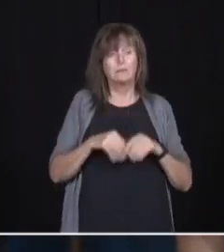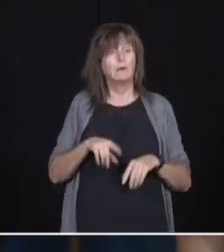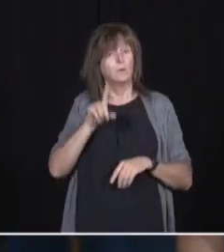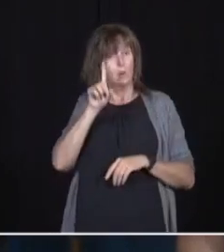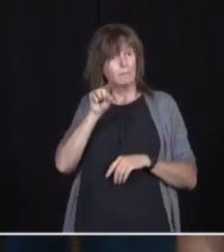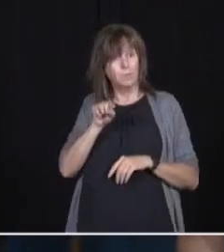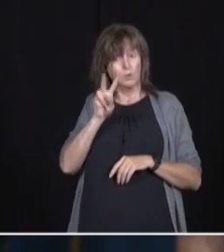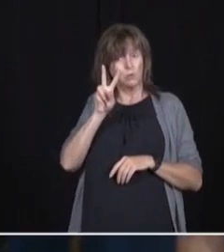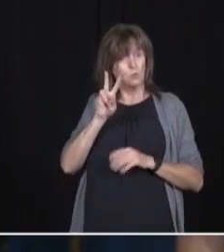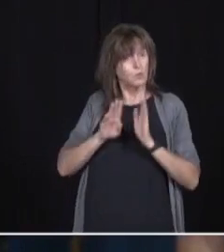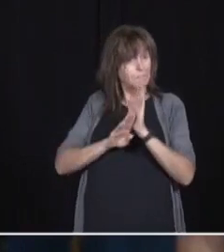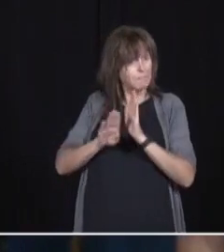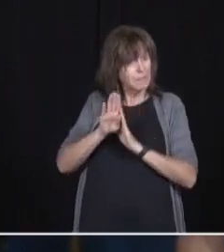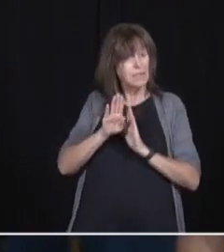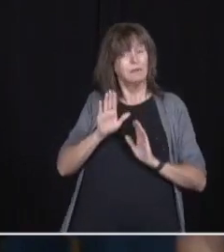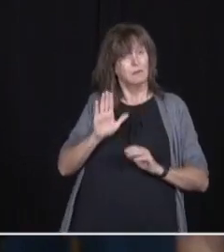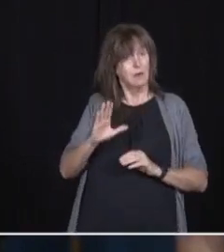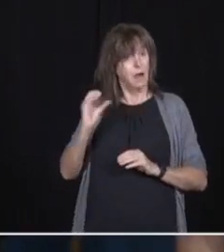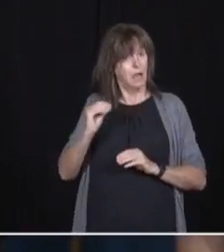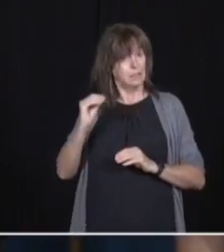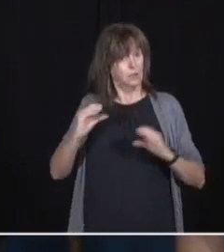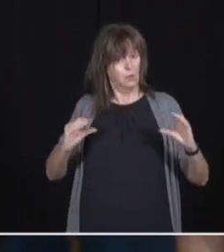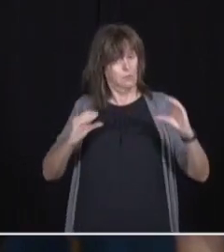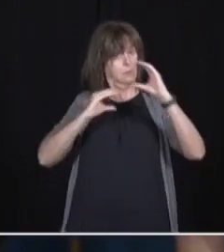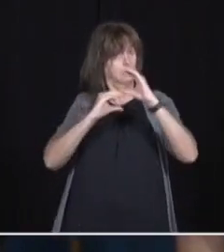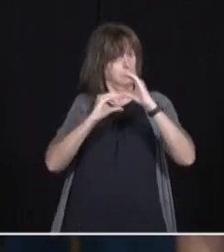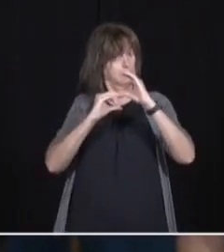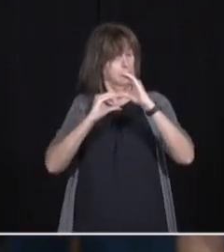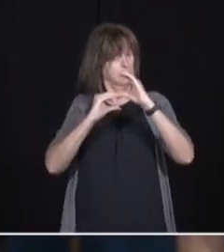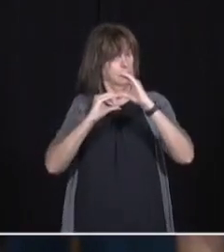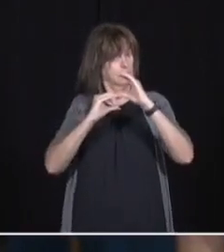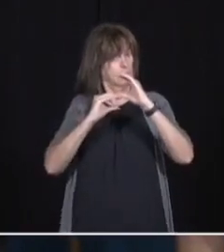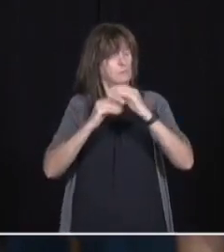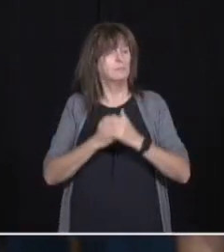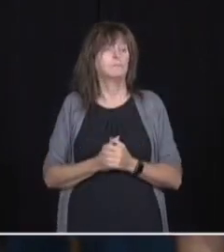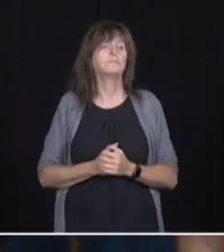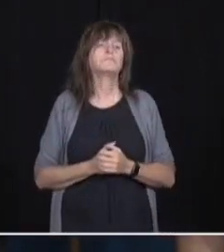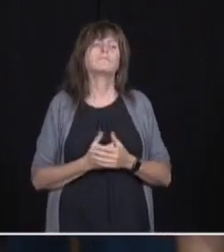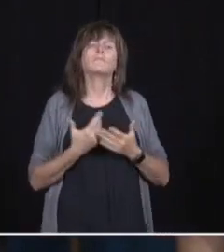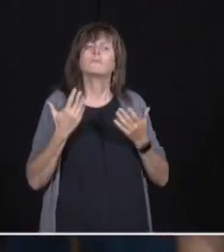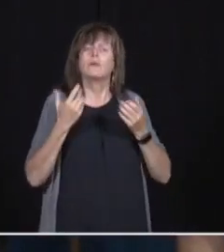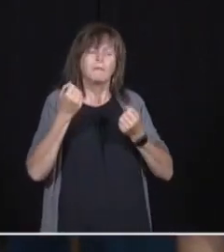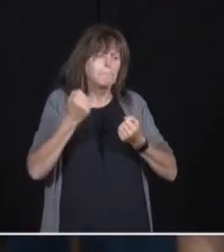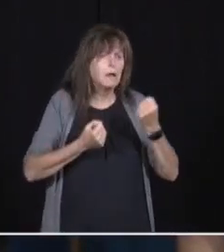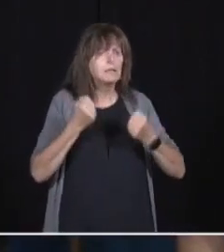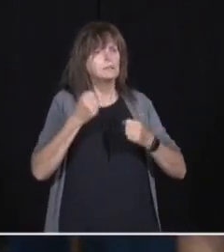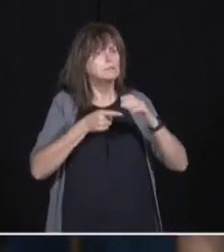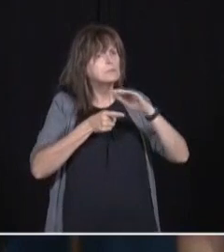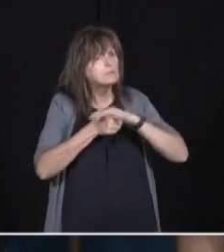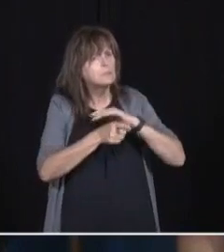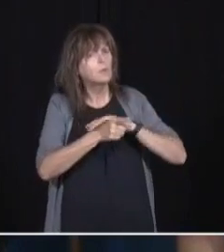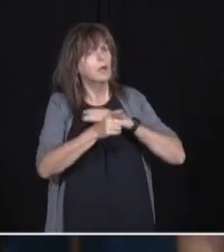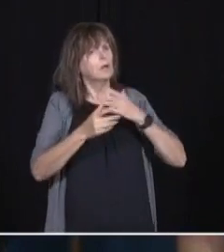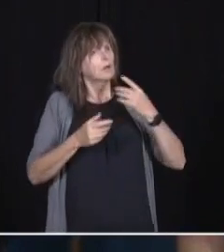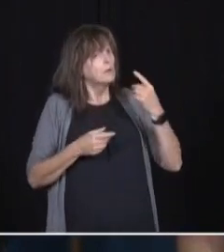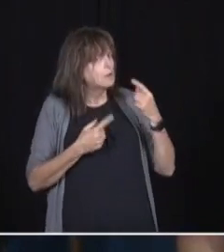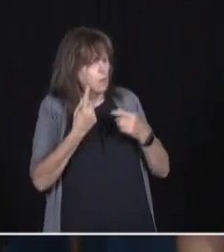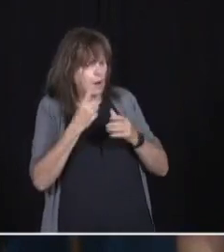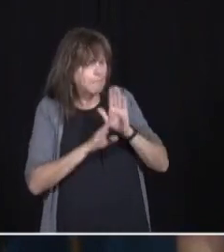1.2 billion from the province. And $2 billion will be available to address shortfalls in transit systems with $1 billion in both the federal and Ontario.